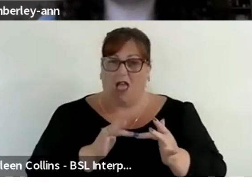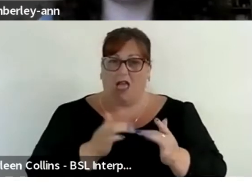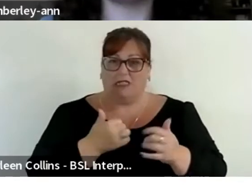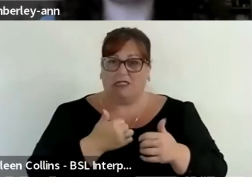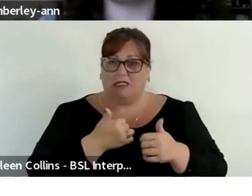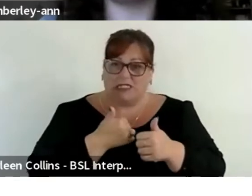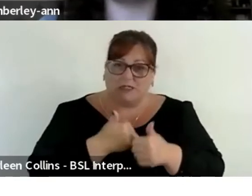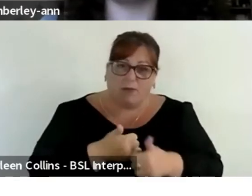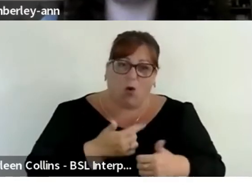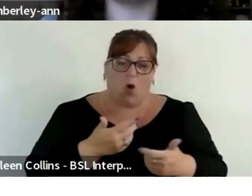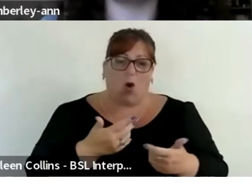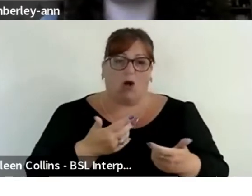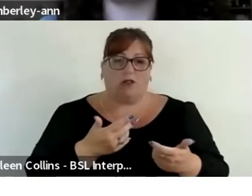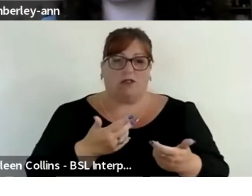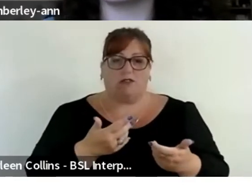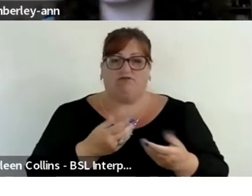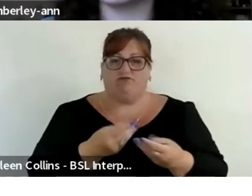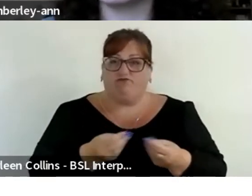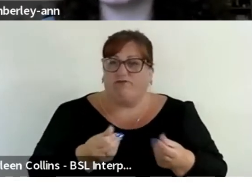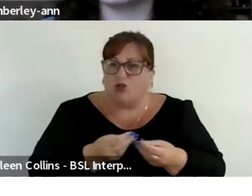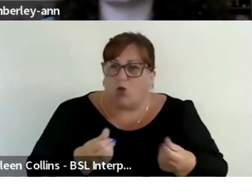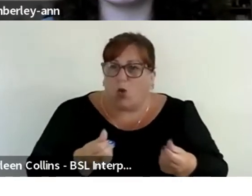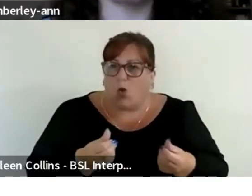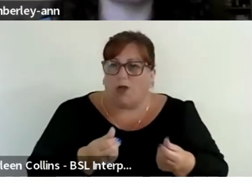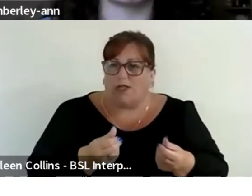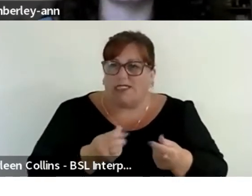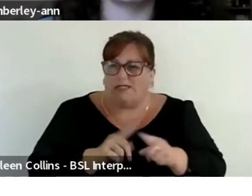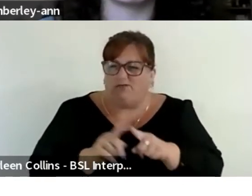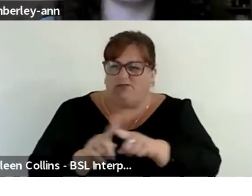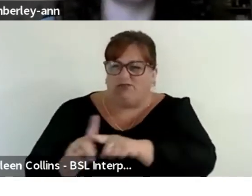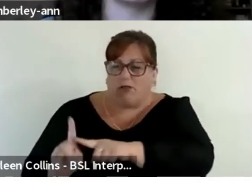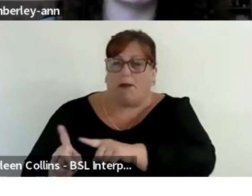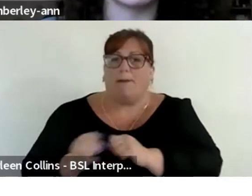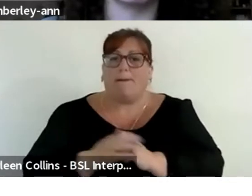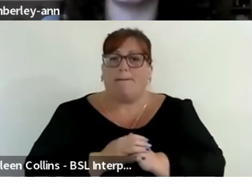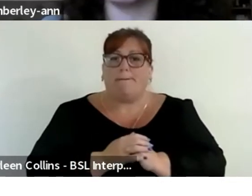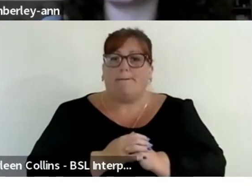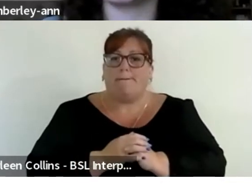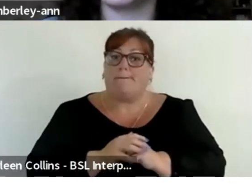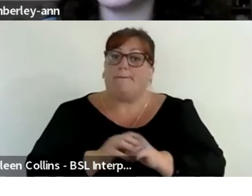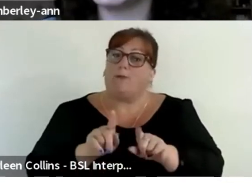We also provide information on how to access adjustments if that is what people are looking for themselves or for a colleague.